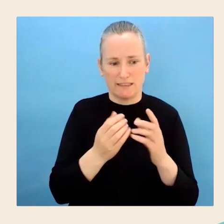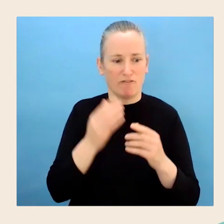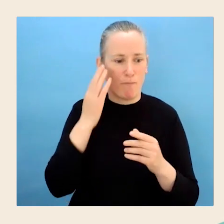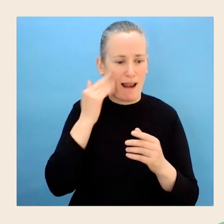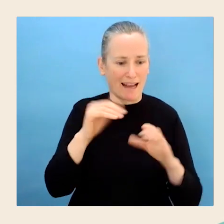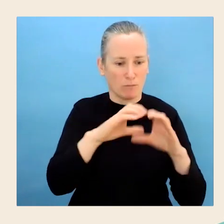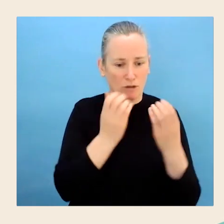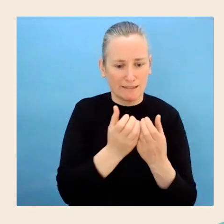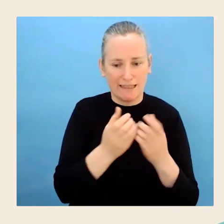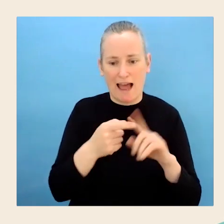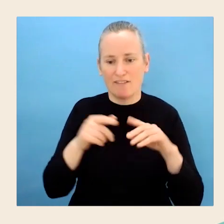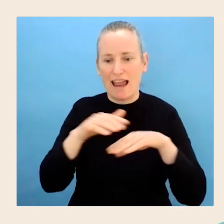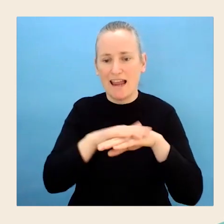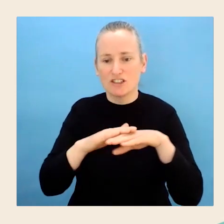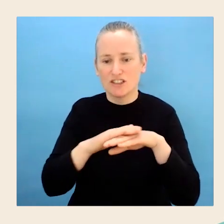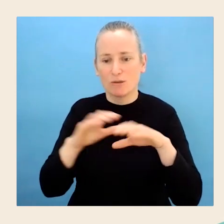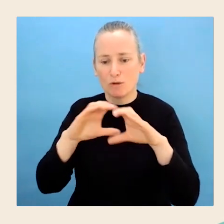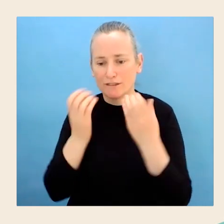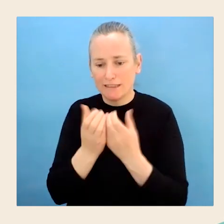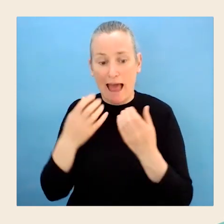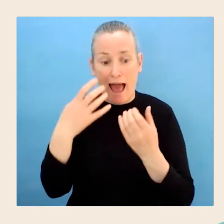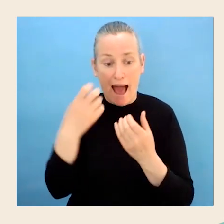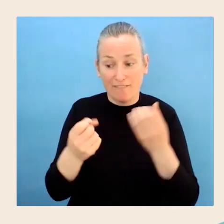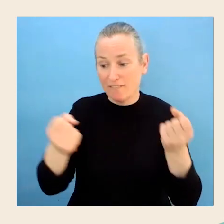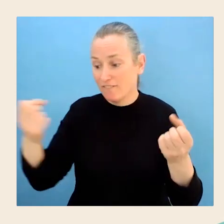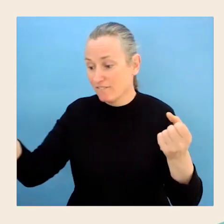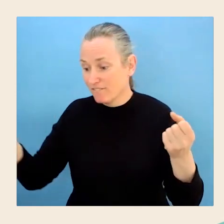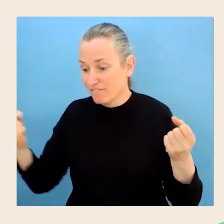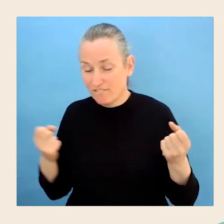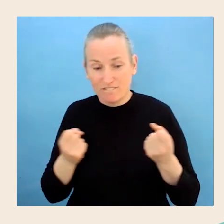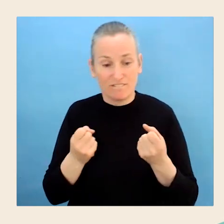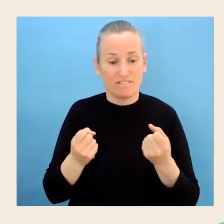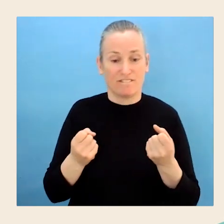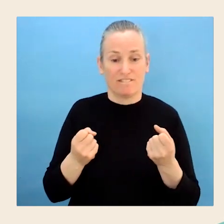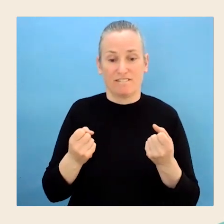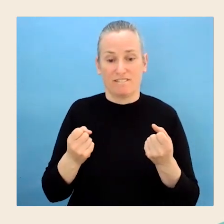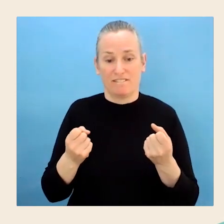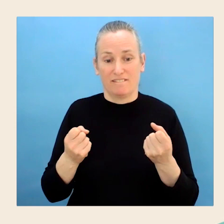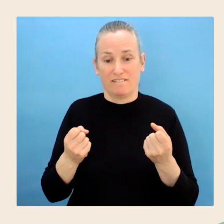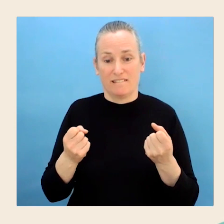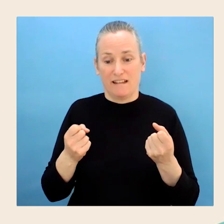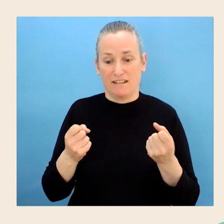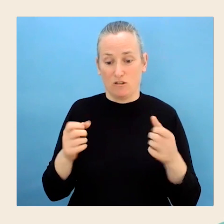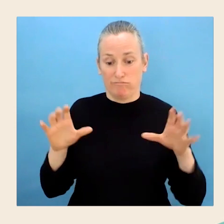the problem is people either don't care or they're not looking.